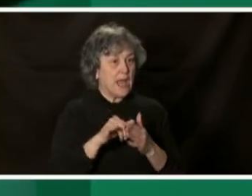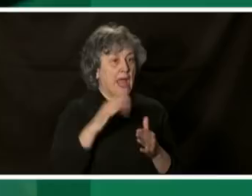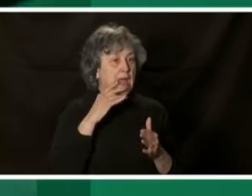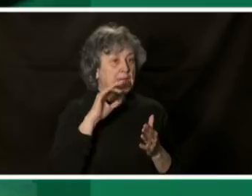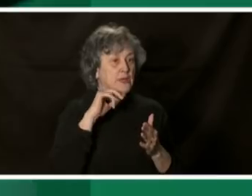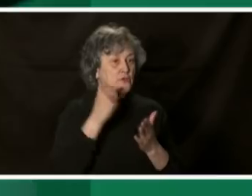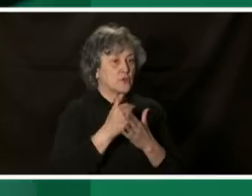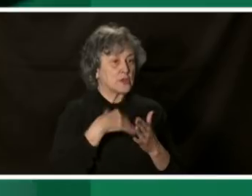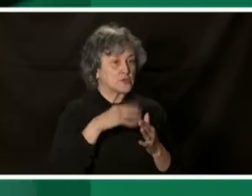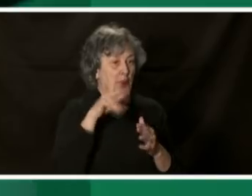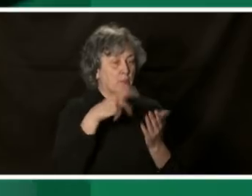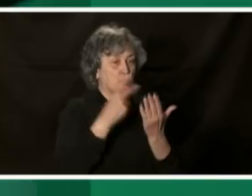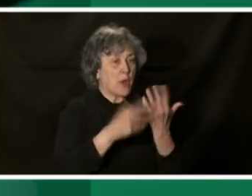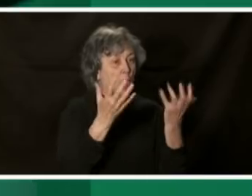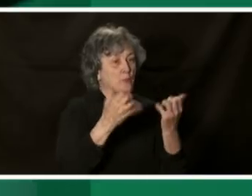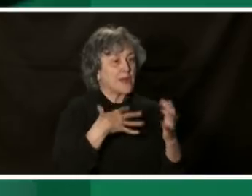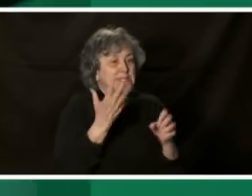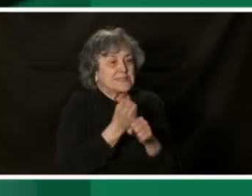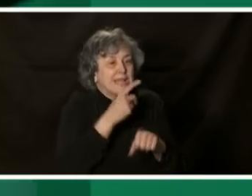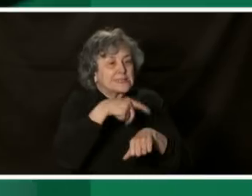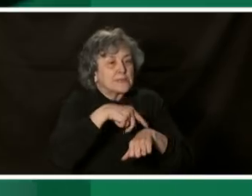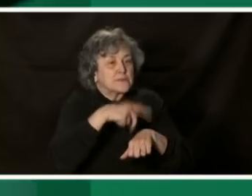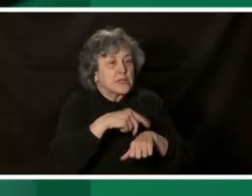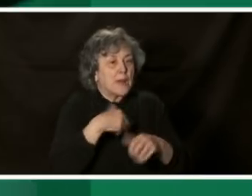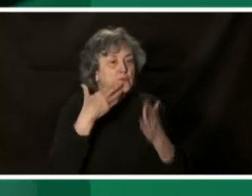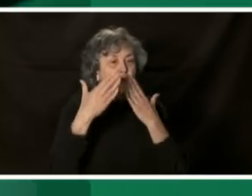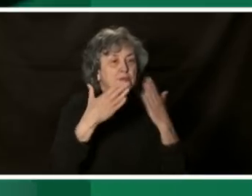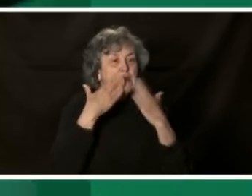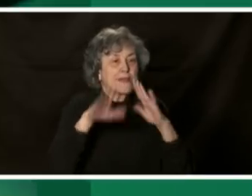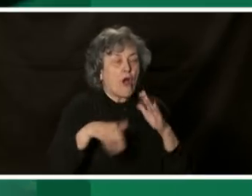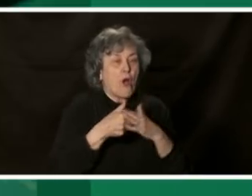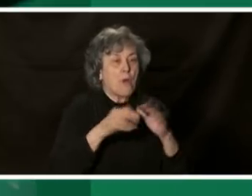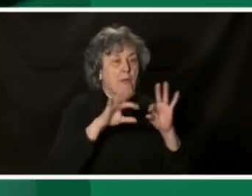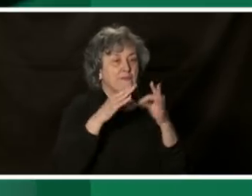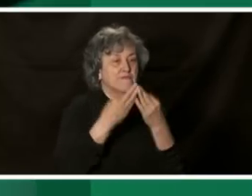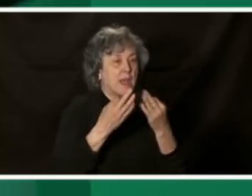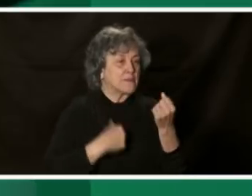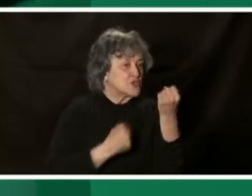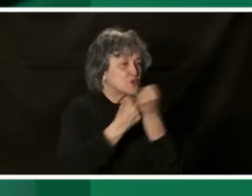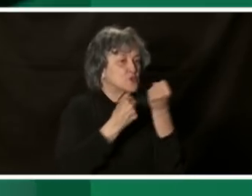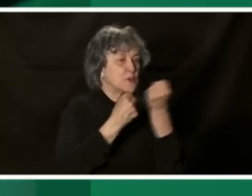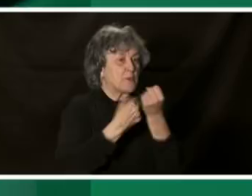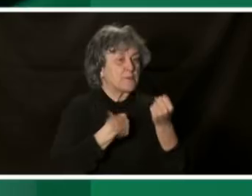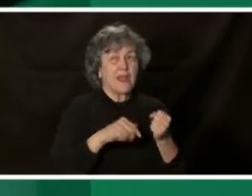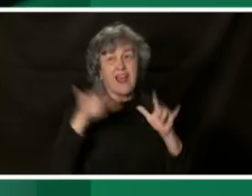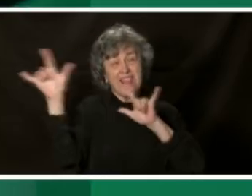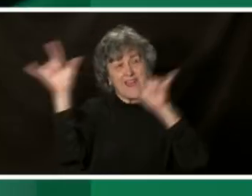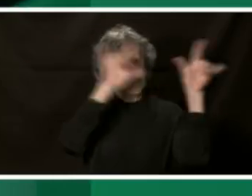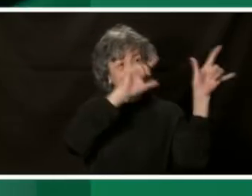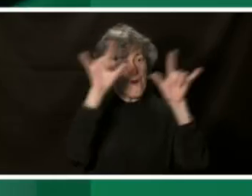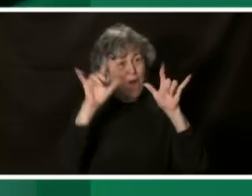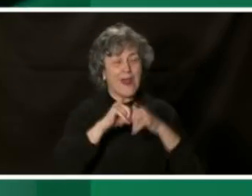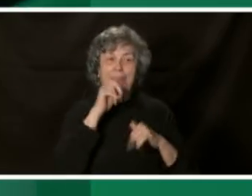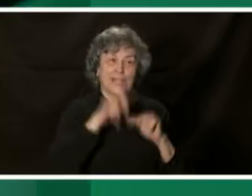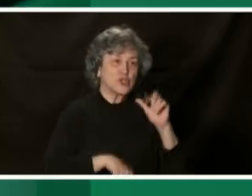I JUST WANT TO TAKE THIS MOMENT TO THANK ALL OF MY FAMILY AND FRIENDS WHO HAVE SUPPORTED ME THROUGHOUT THIS JOURNEY. I LOVE YOU ALL. I COULDN'T HAVE DONE IT WITHOUT Y'ALL'S SUPPORT.